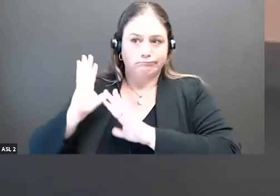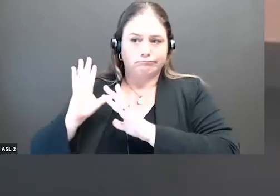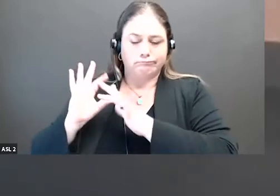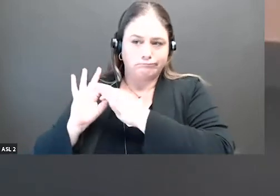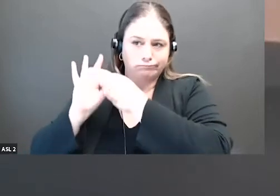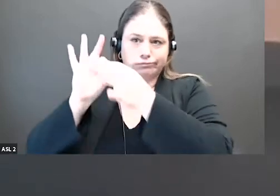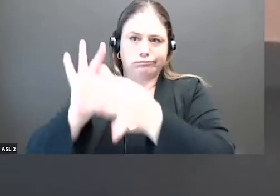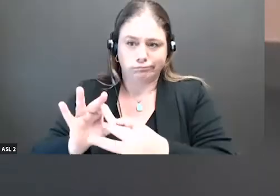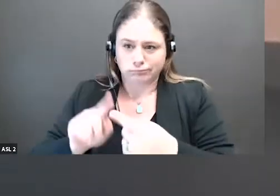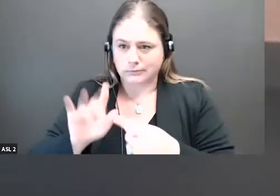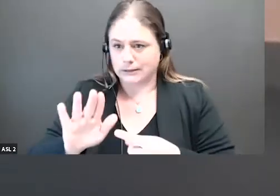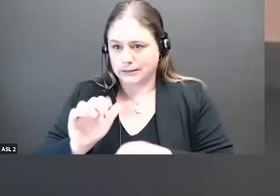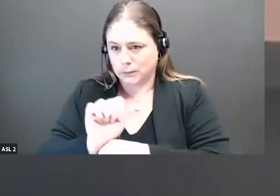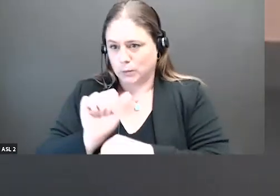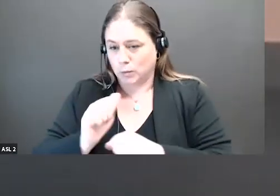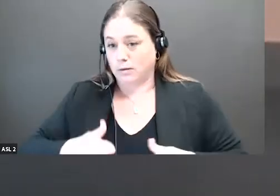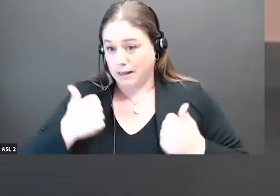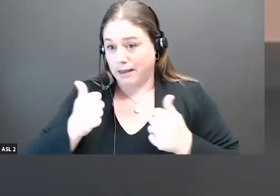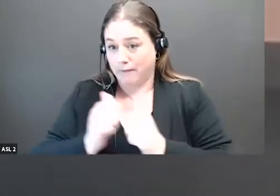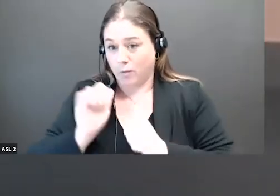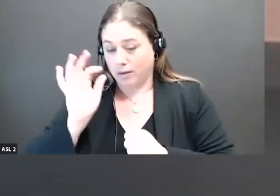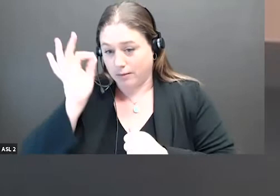Our format is going to be that Bob will speak for about 15 minutes.